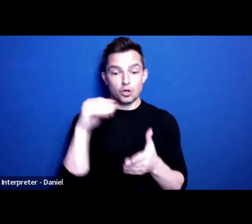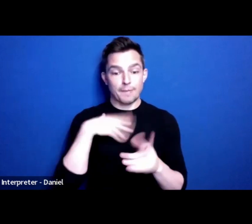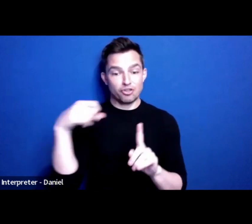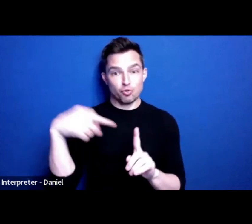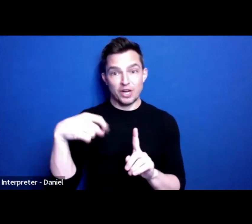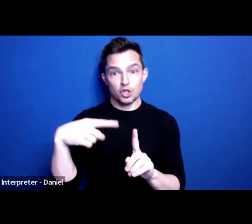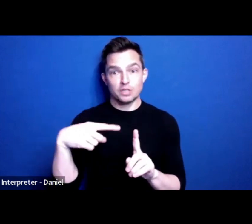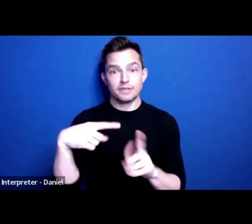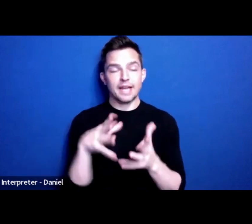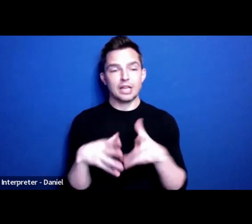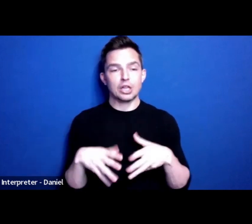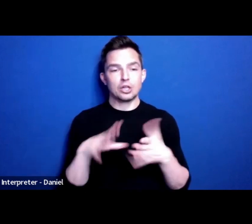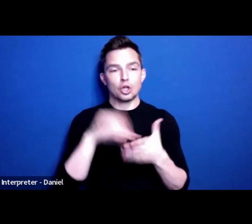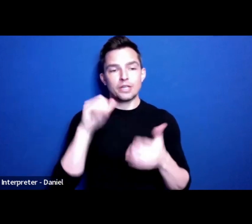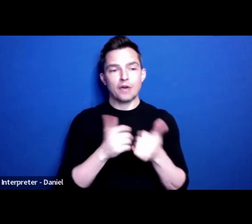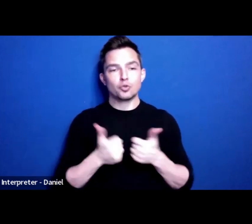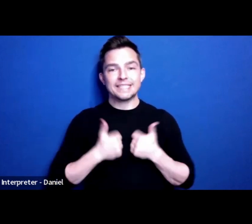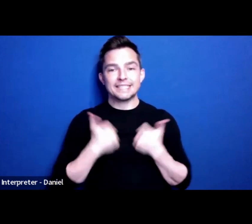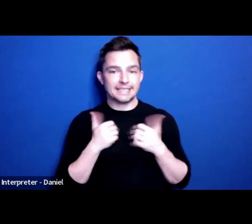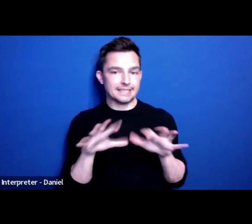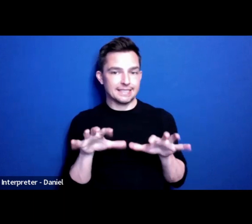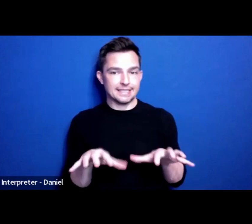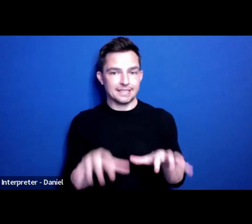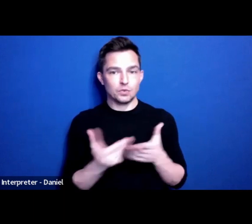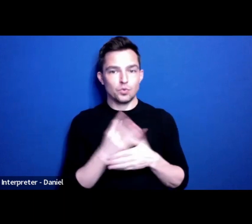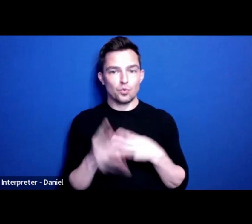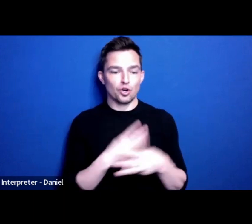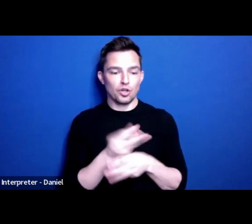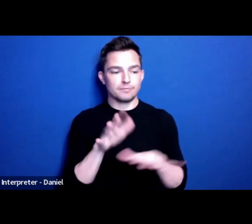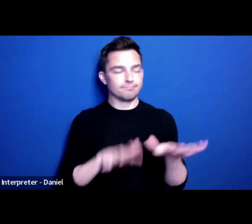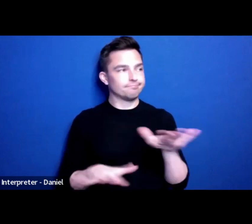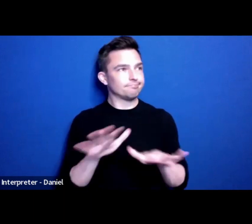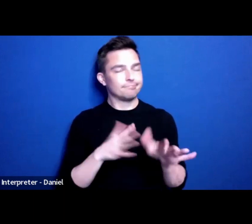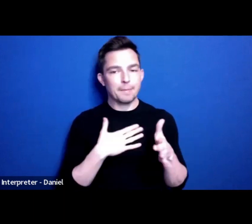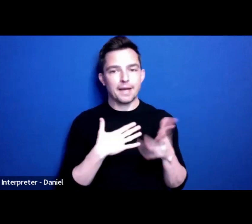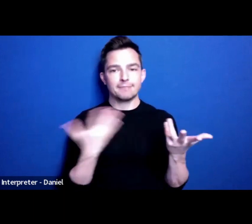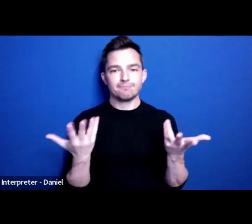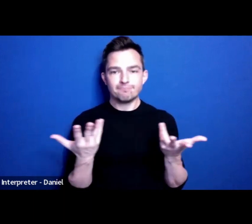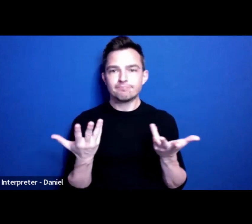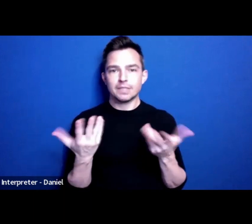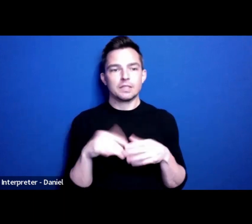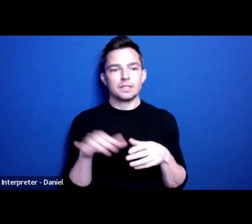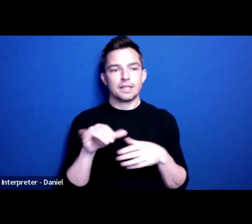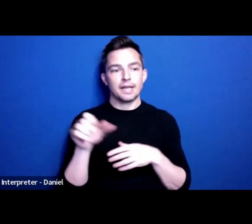exist in this, you know, in this new world of mine, so to say, like, shine, you don't know what